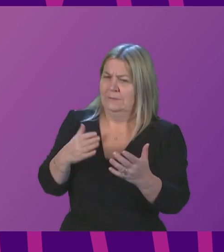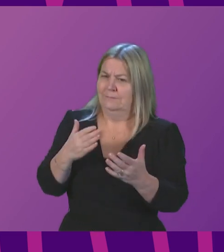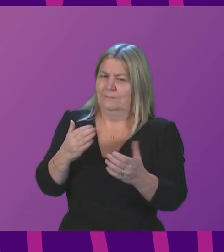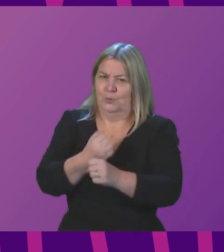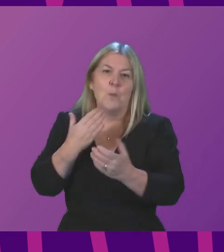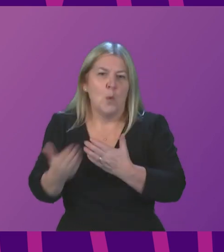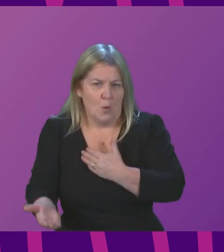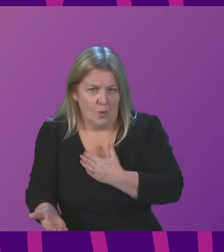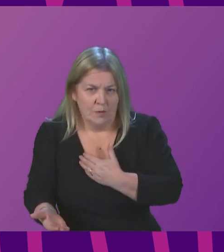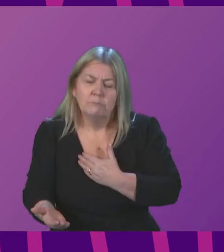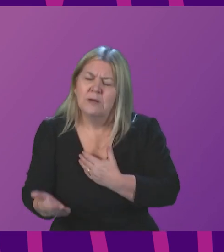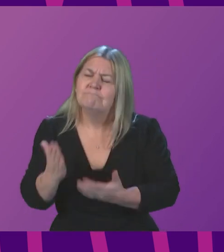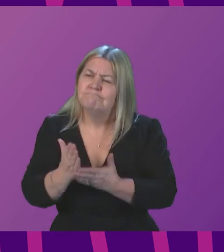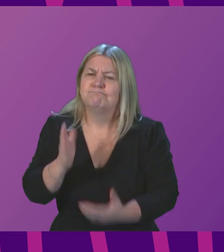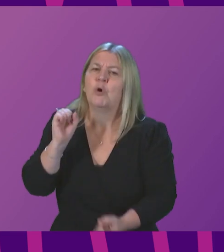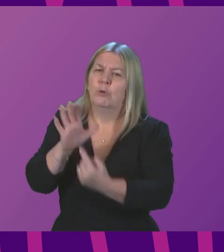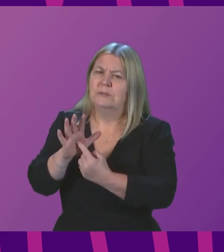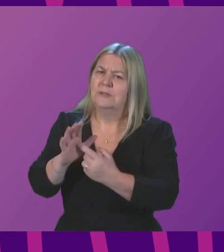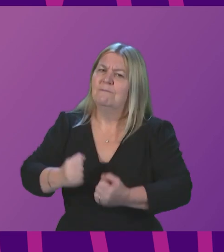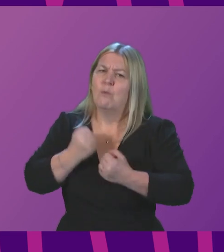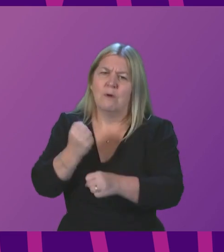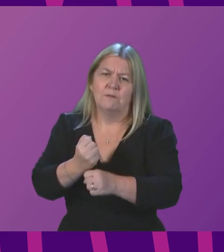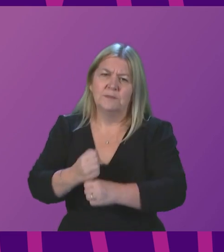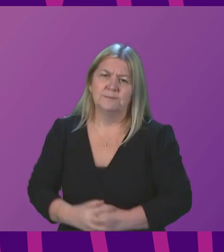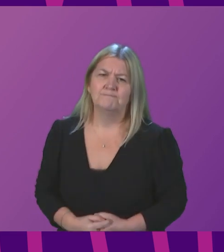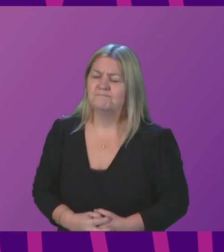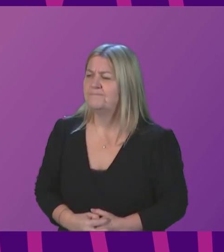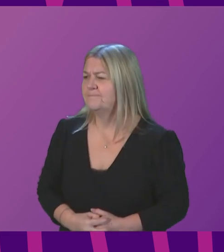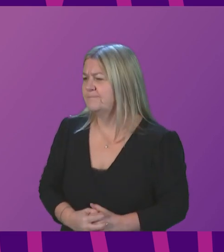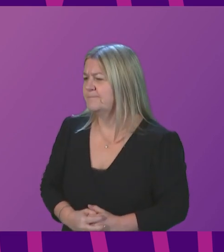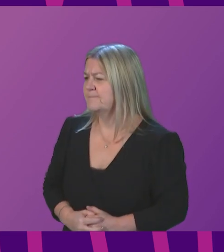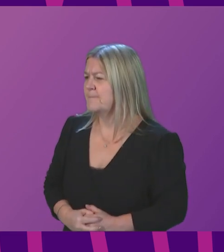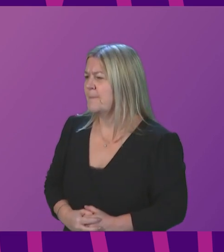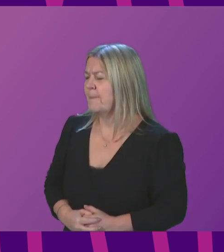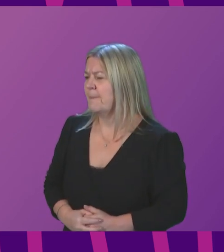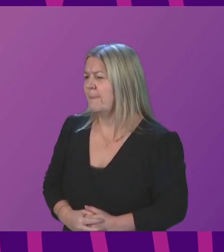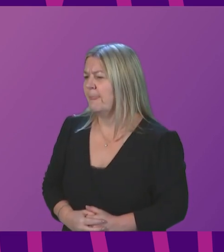a high priority for us.